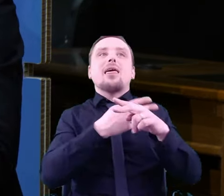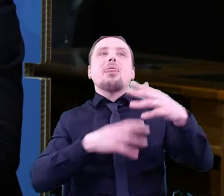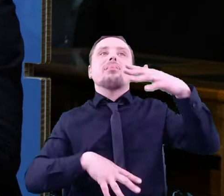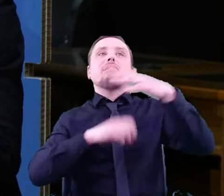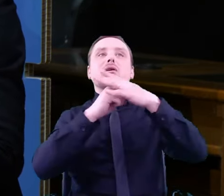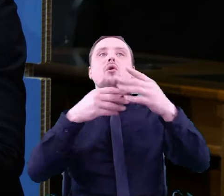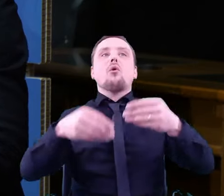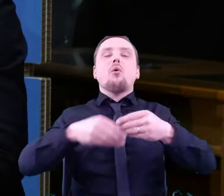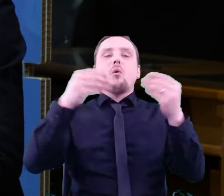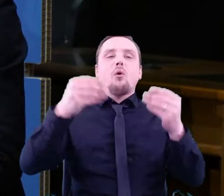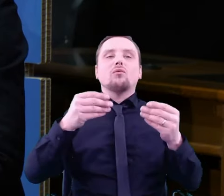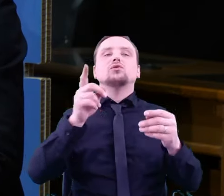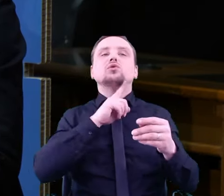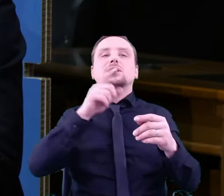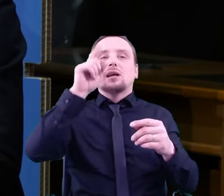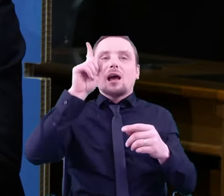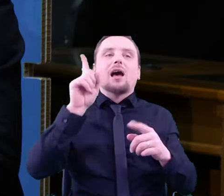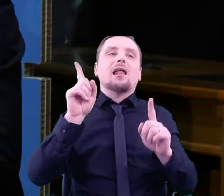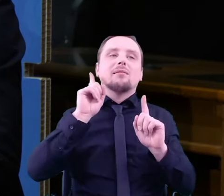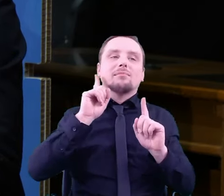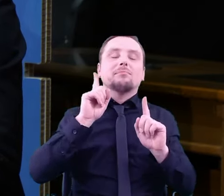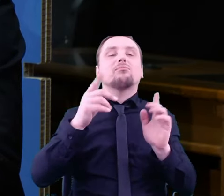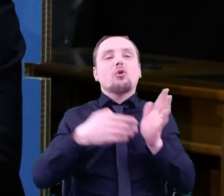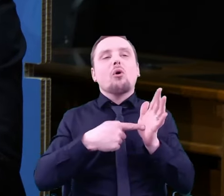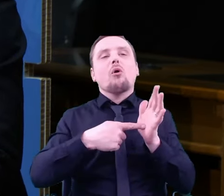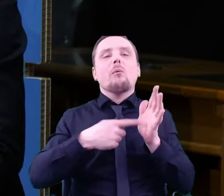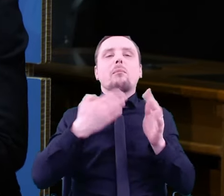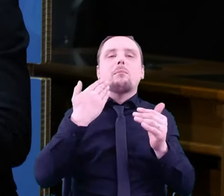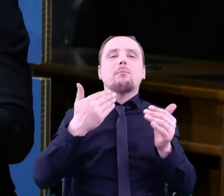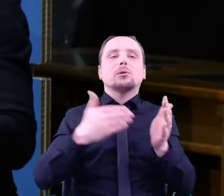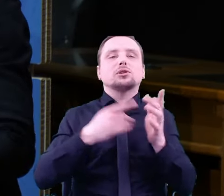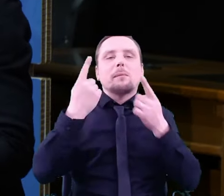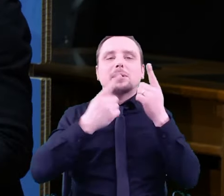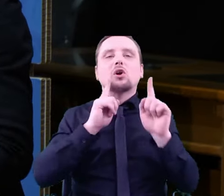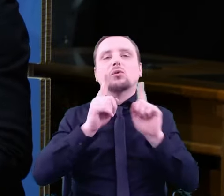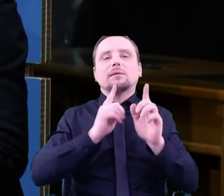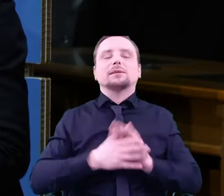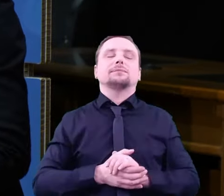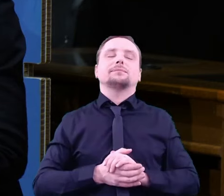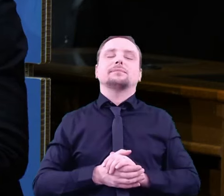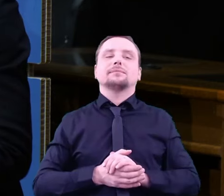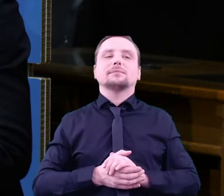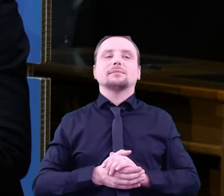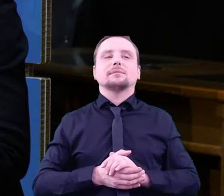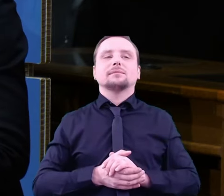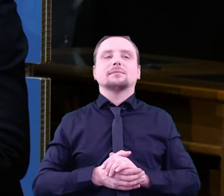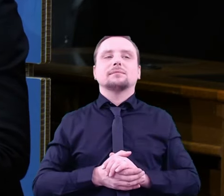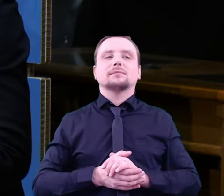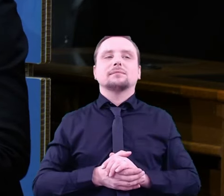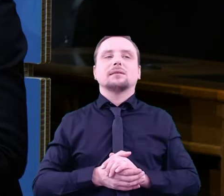but it is an issue that definitely requires consideration. The dependence of humans on AI technology is also important.